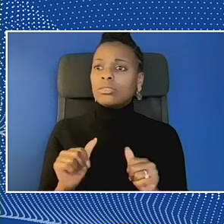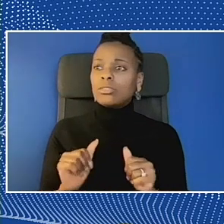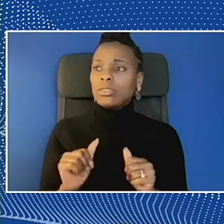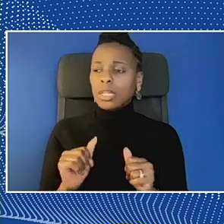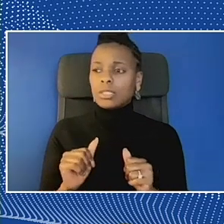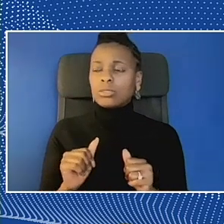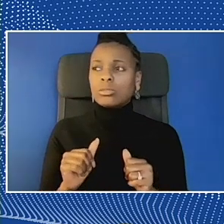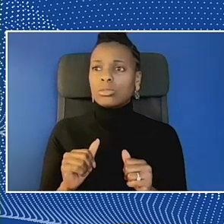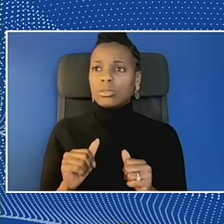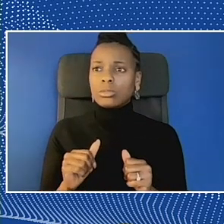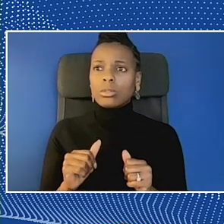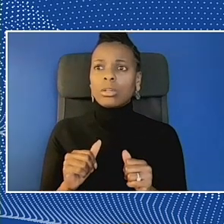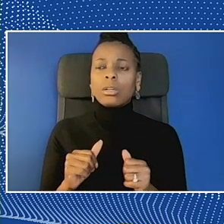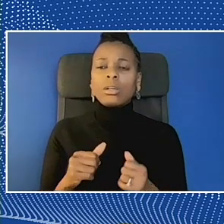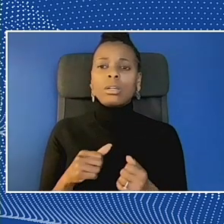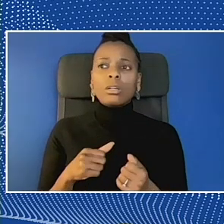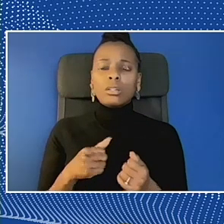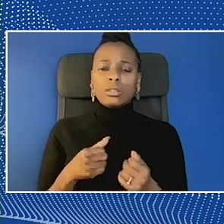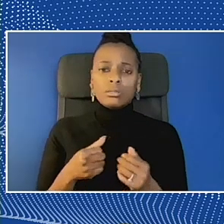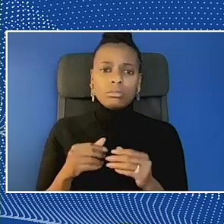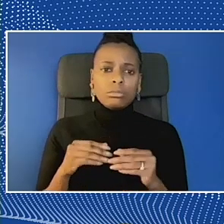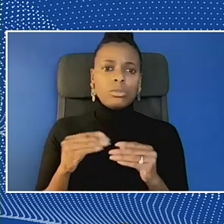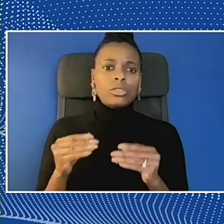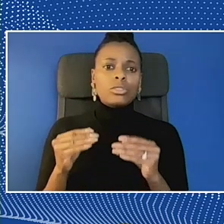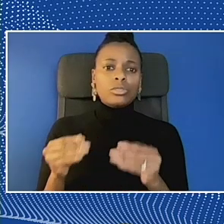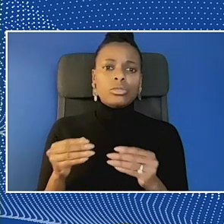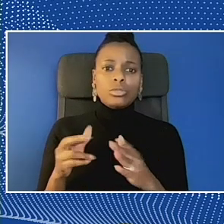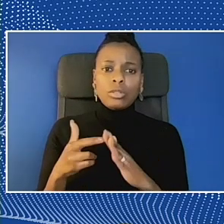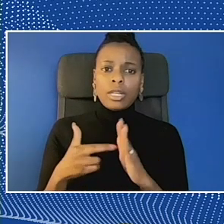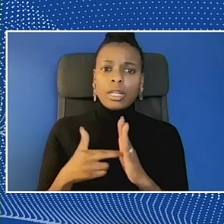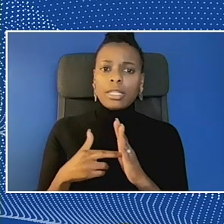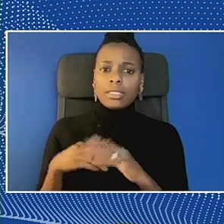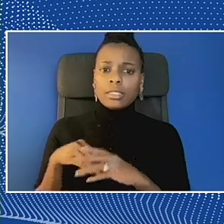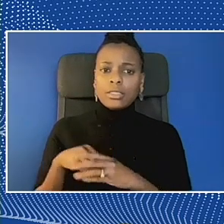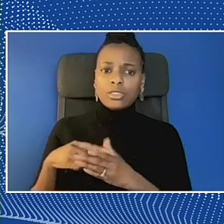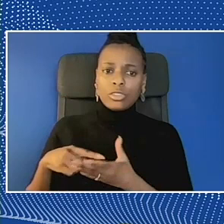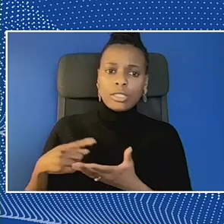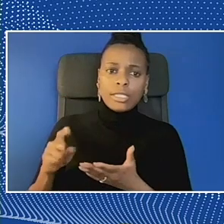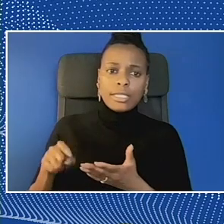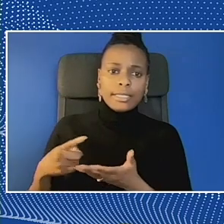internally, is that it still needs time to look at the data, to look at the best way